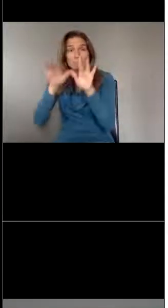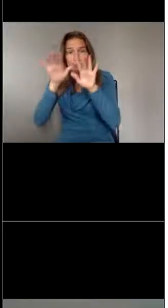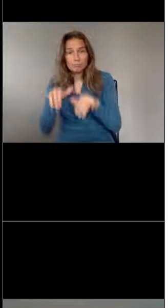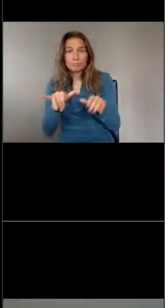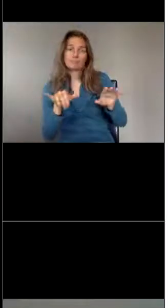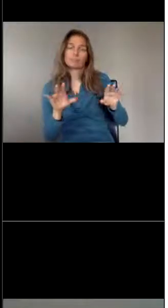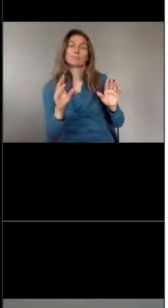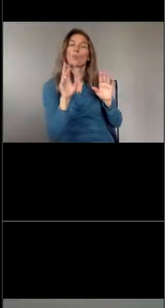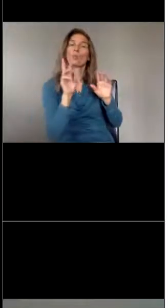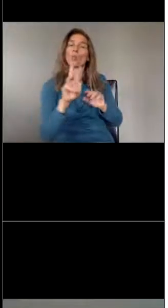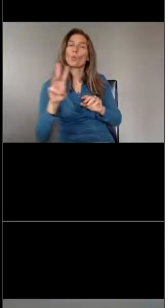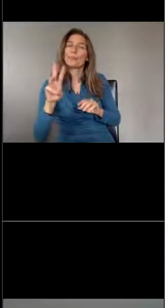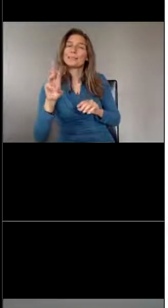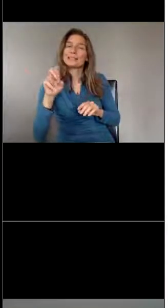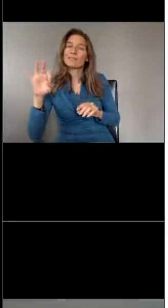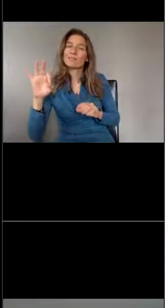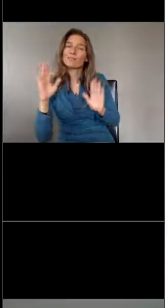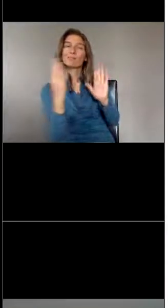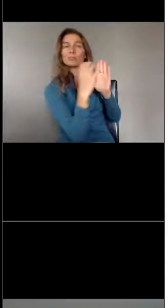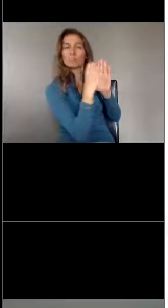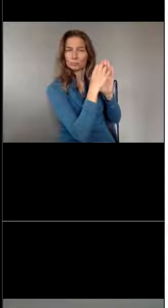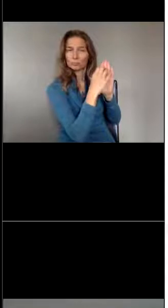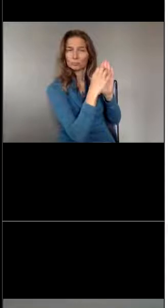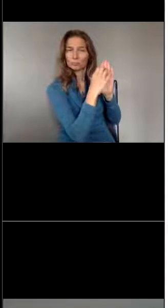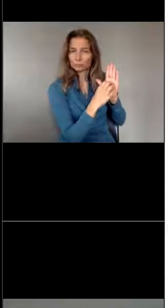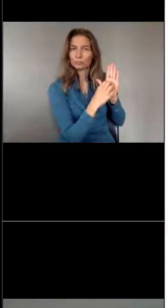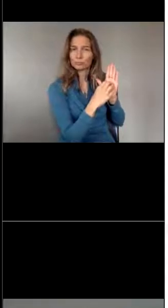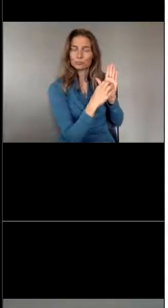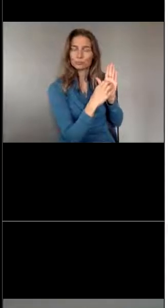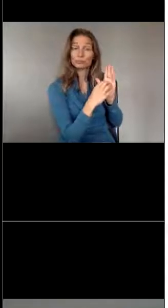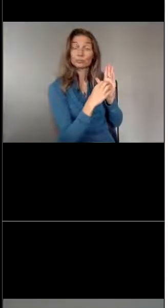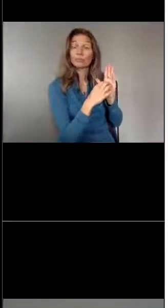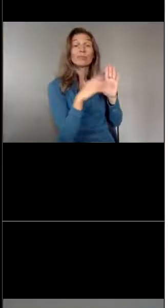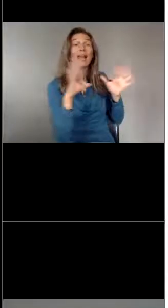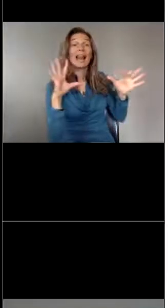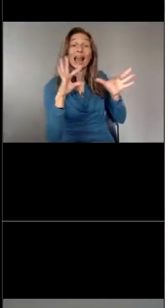and we'll share the link to that then.